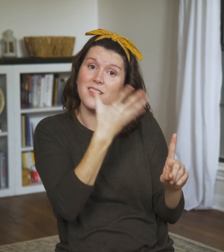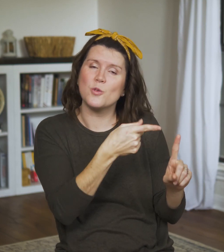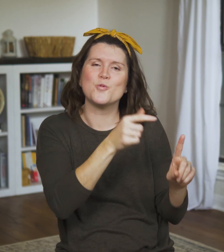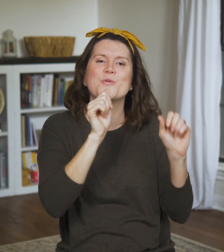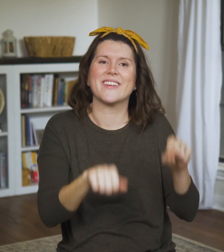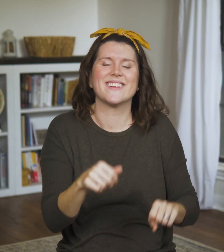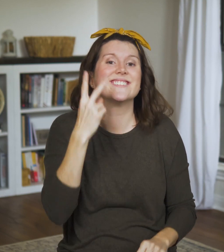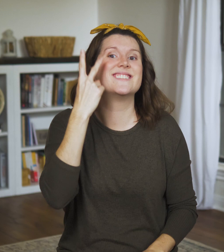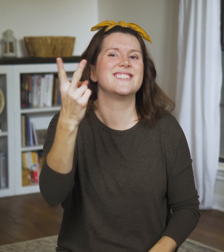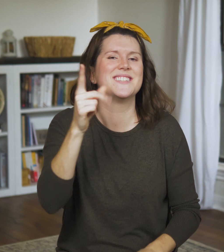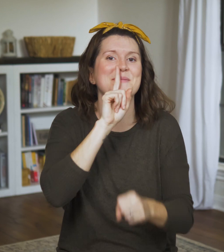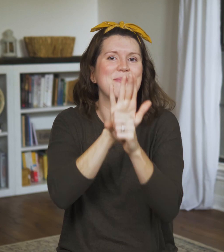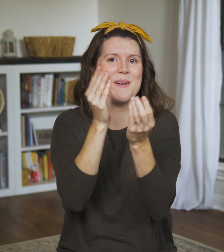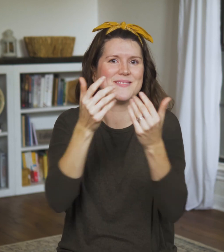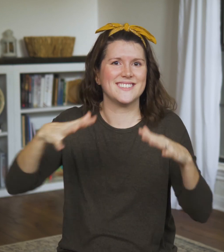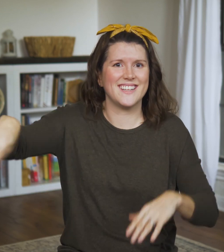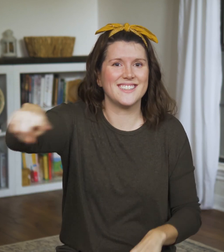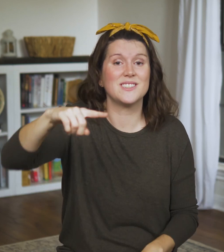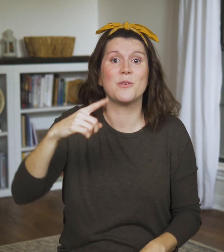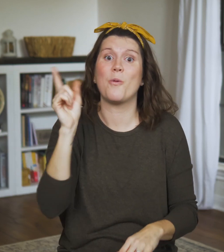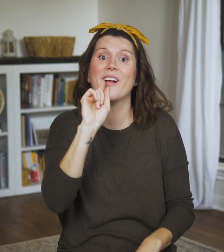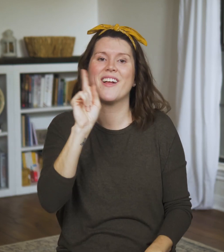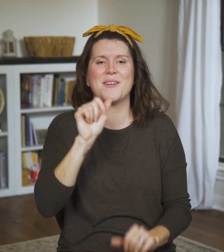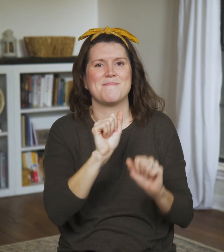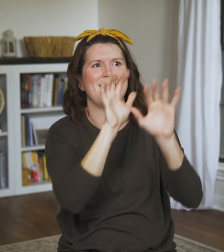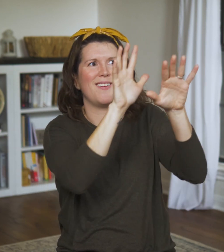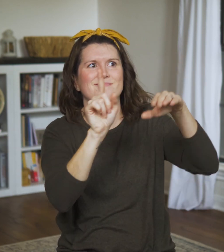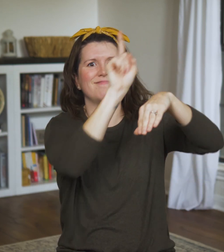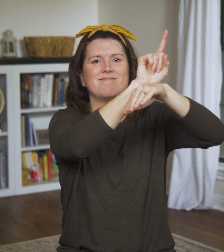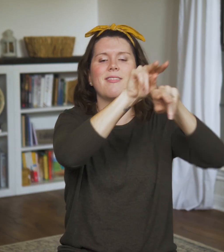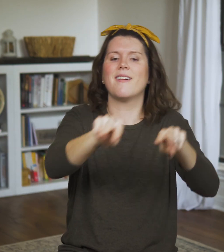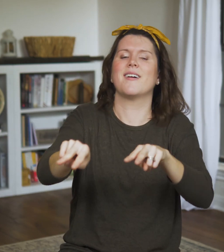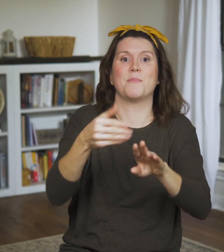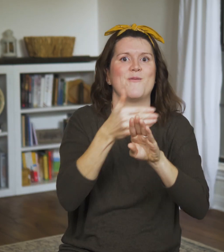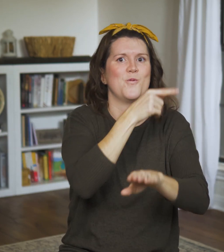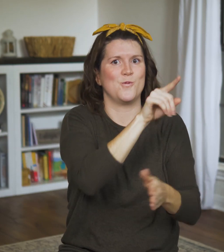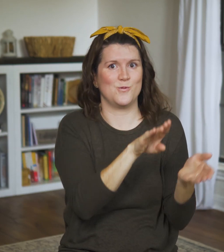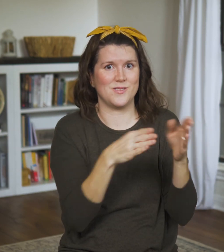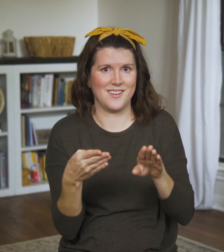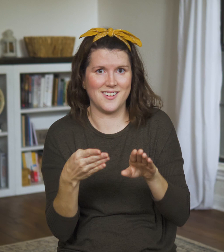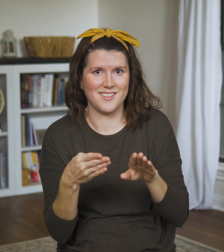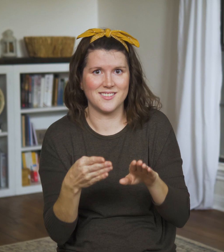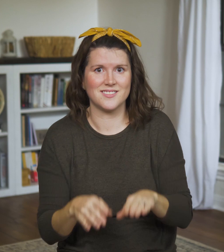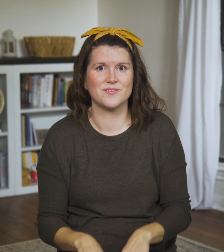Moses takes this request to God, and God says they’re right!